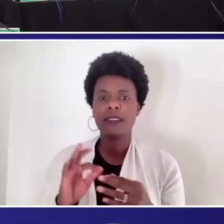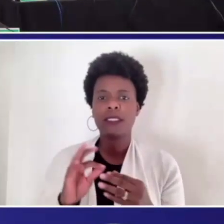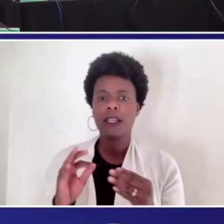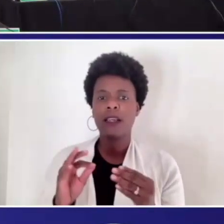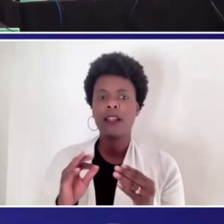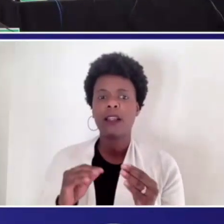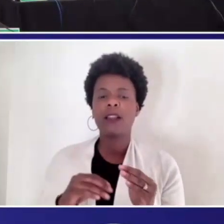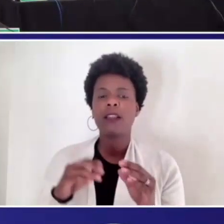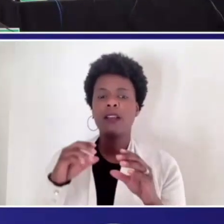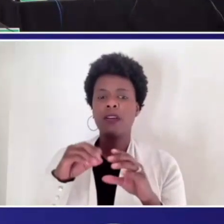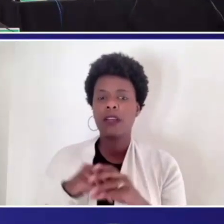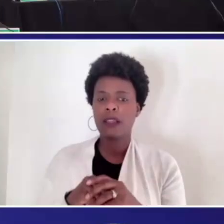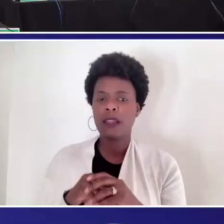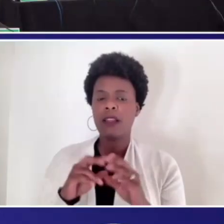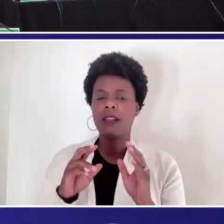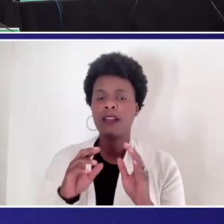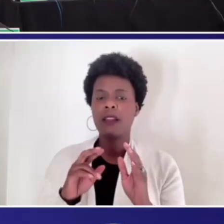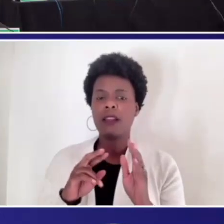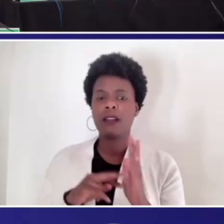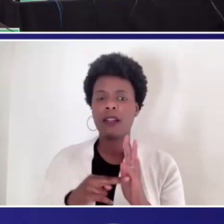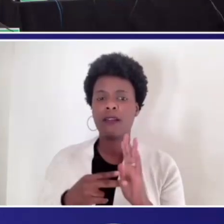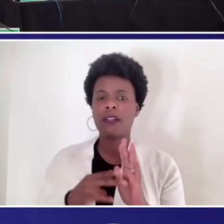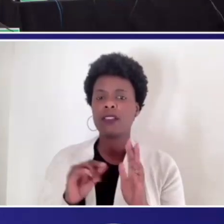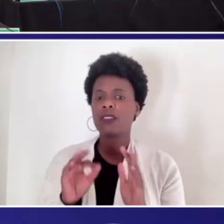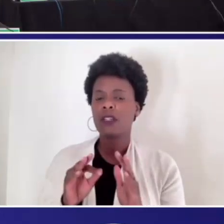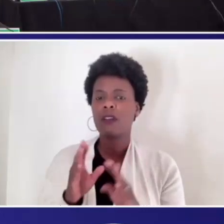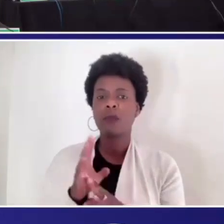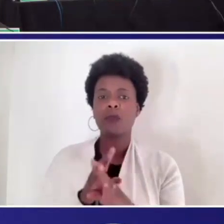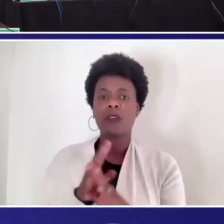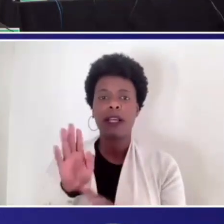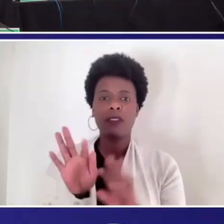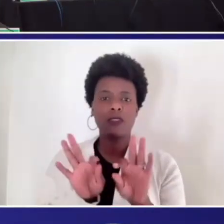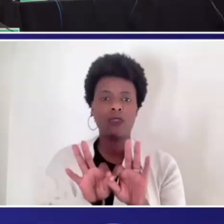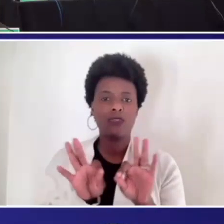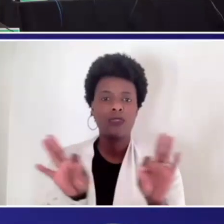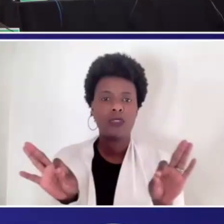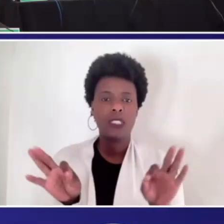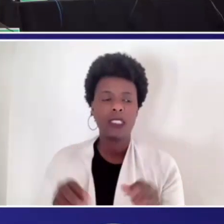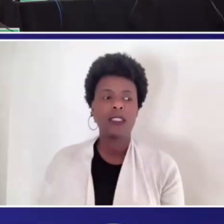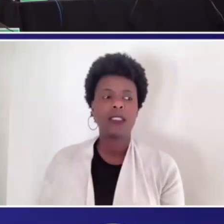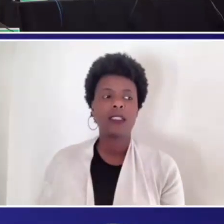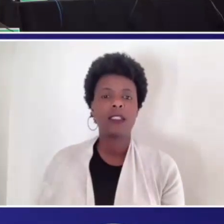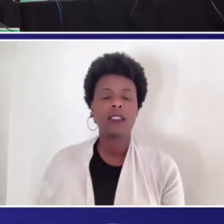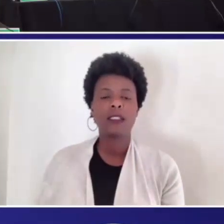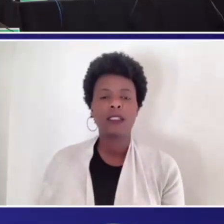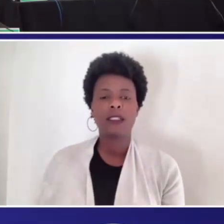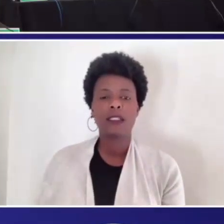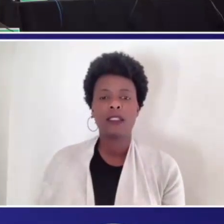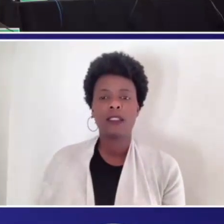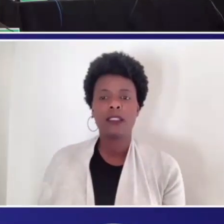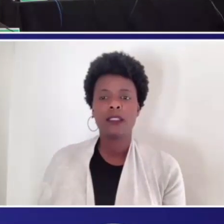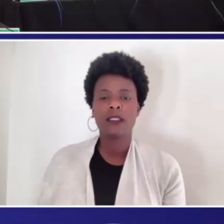definition of professional degree on -- you know, so like the three-year